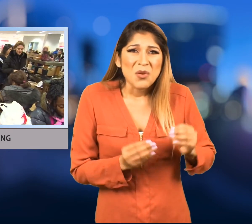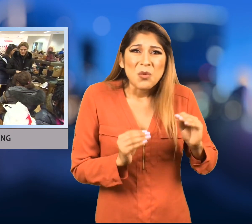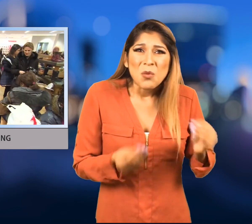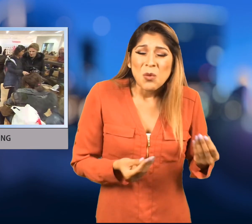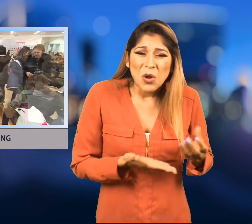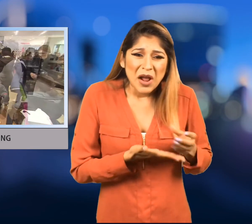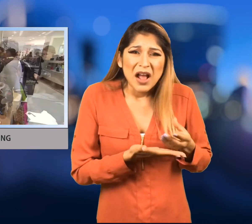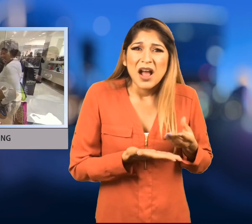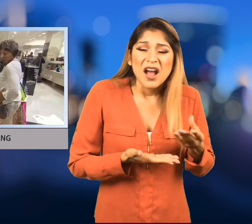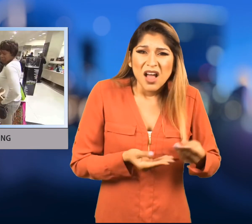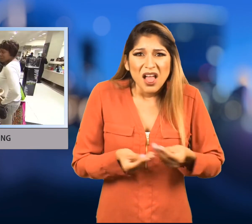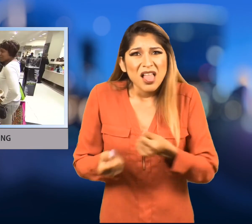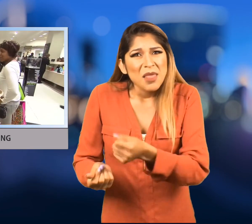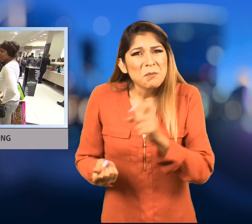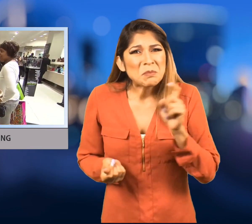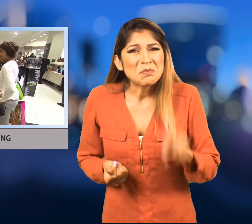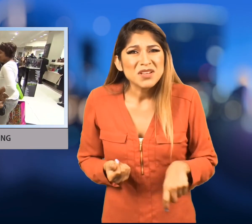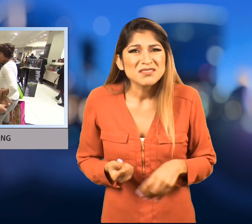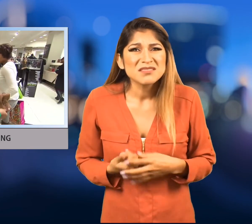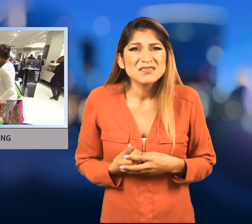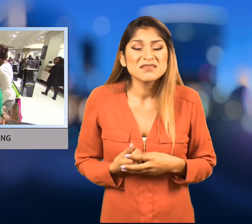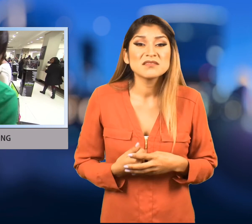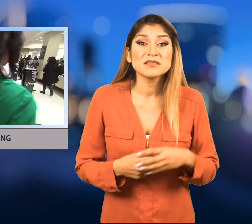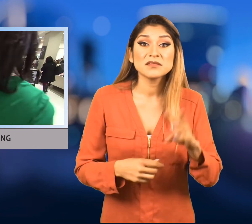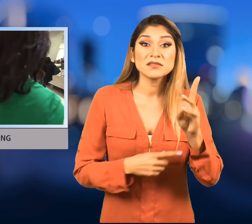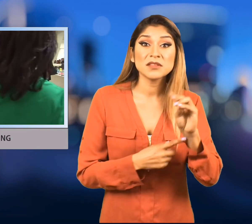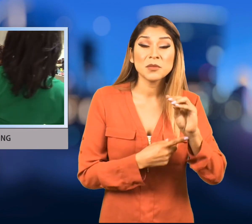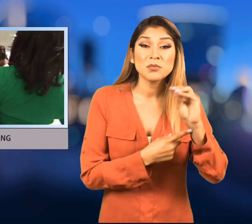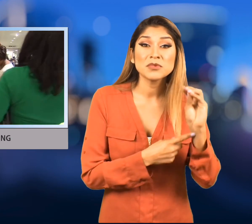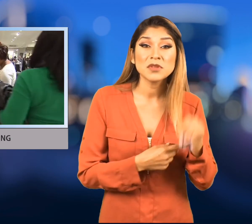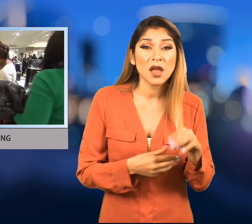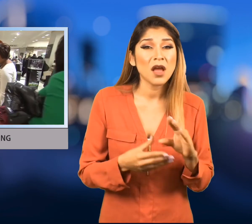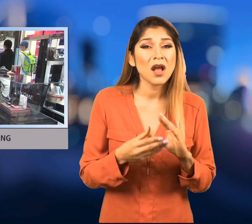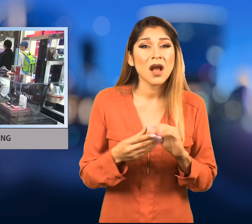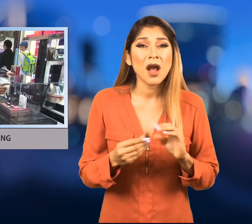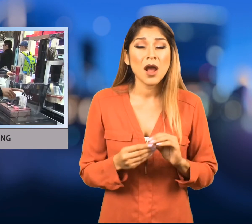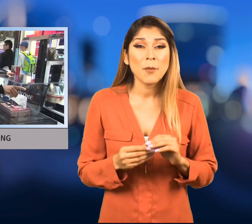to spend money they don't have and 60 percent say they would